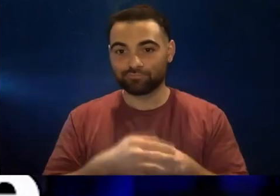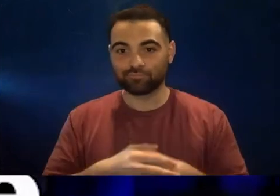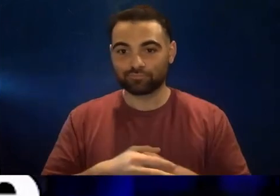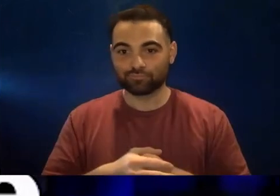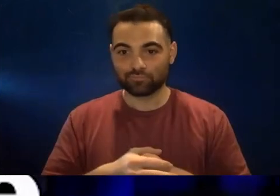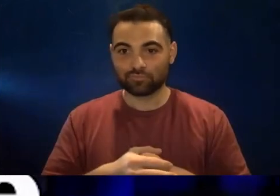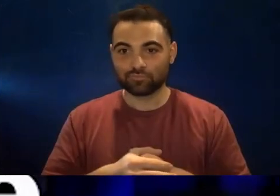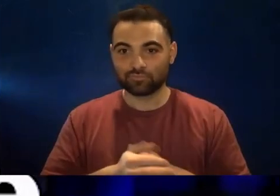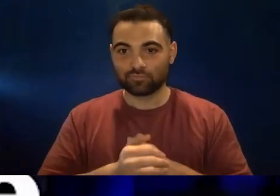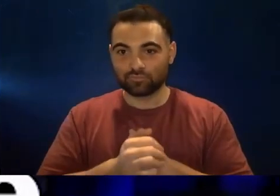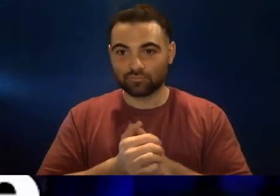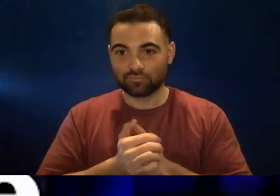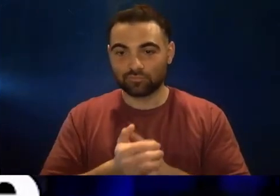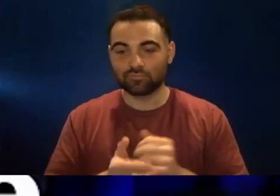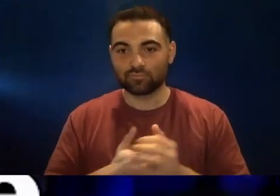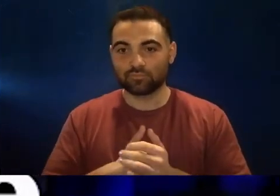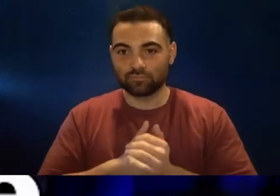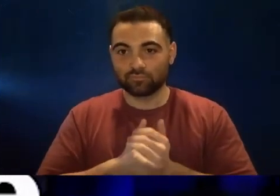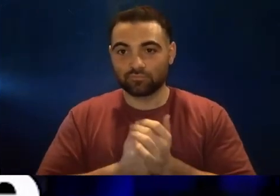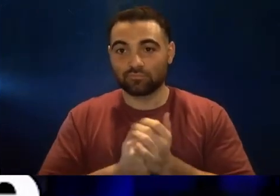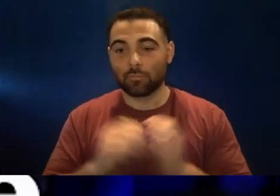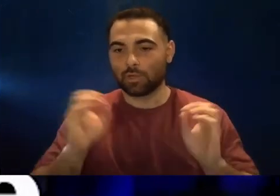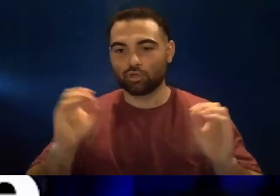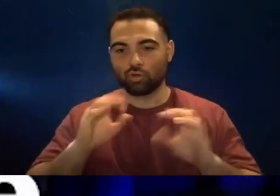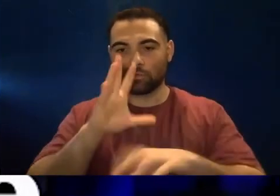but we don't have anything scheduled in New York right now.